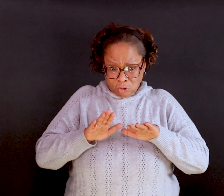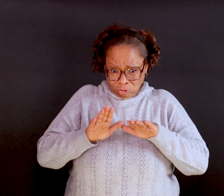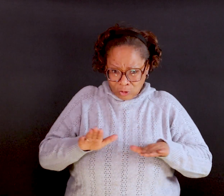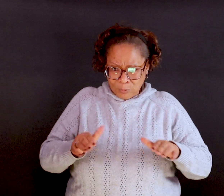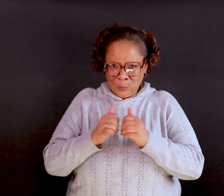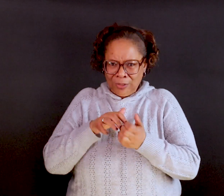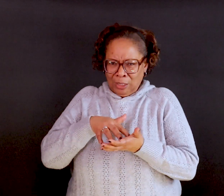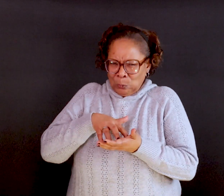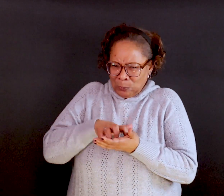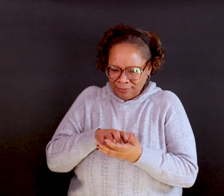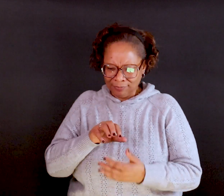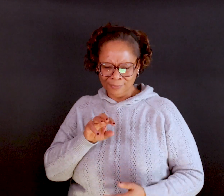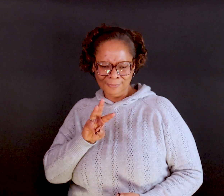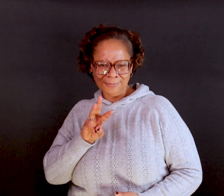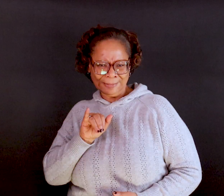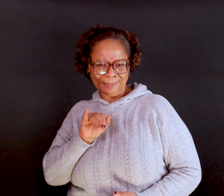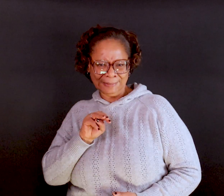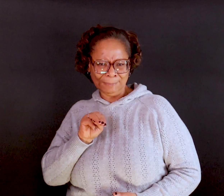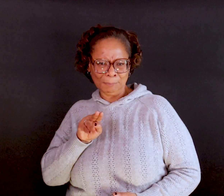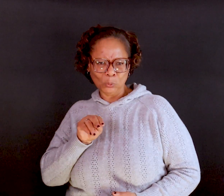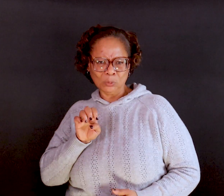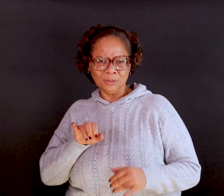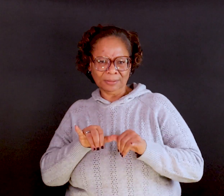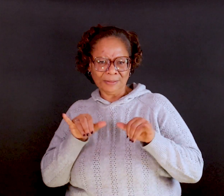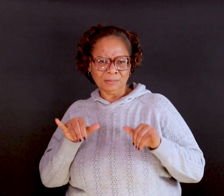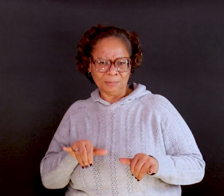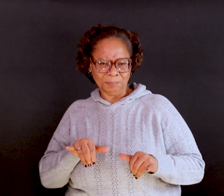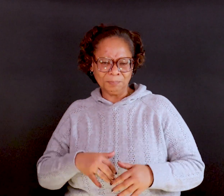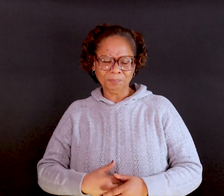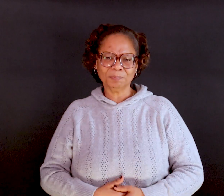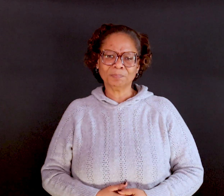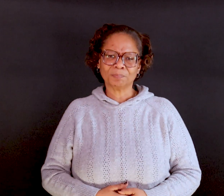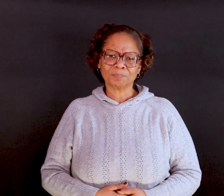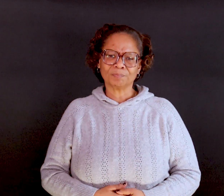Or children with weakened immune systems.